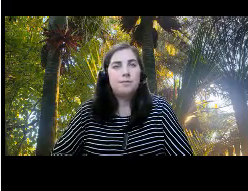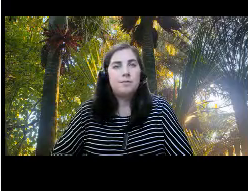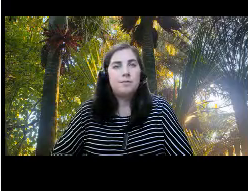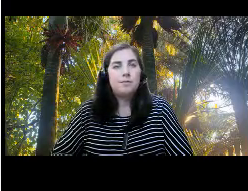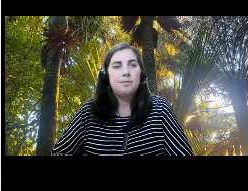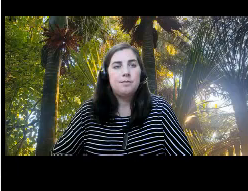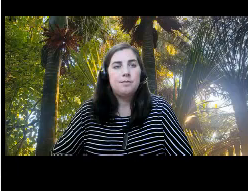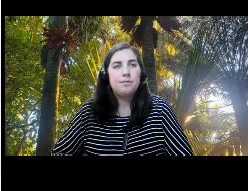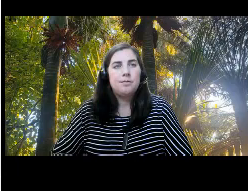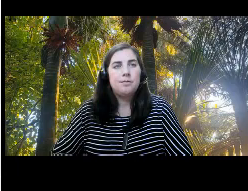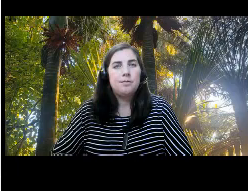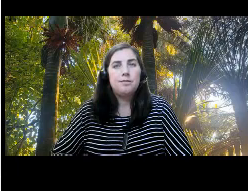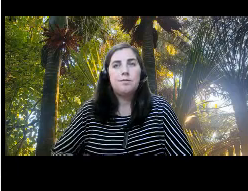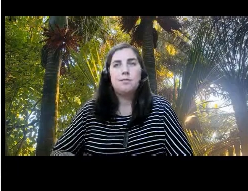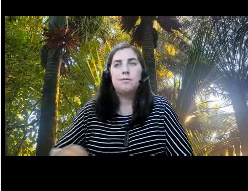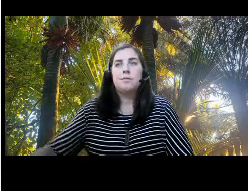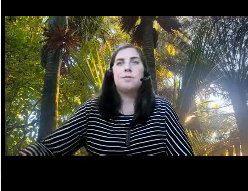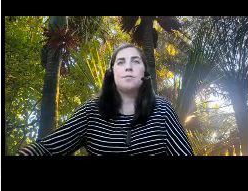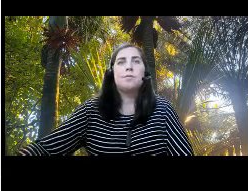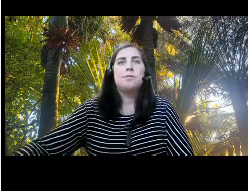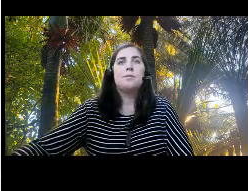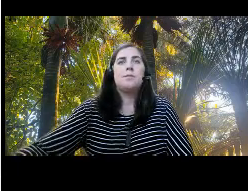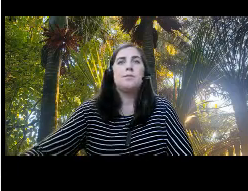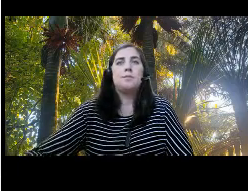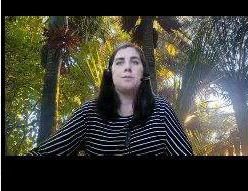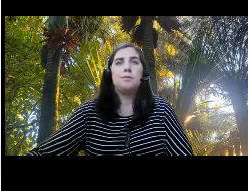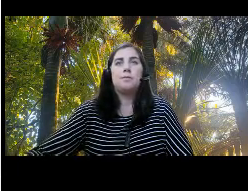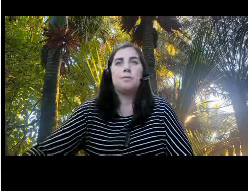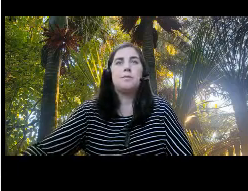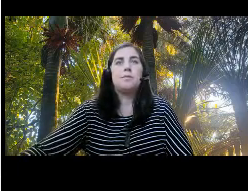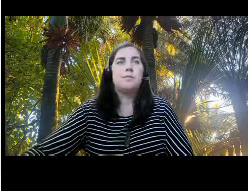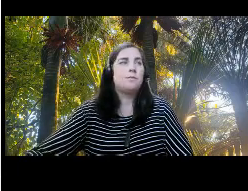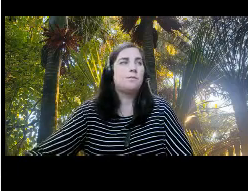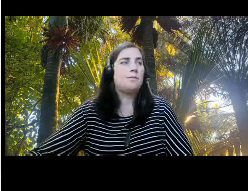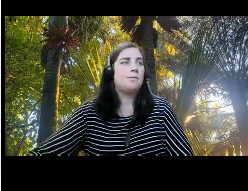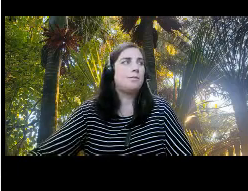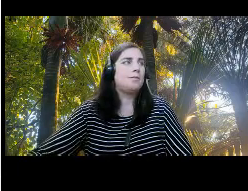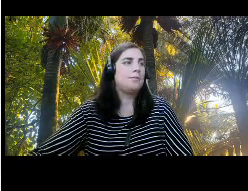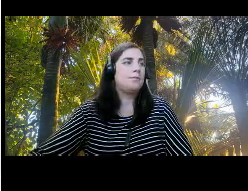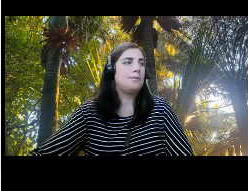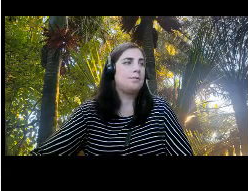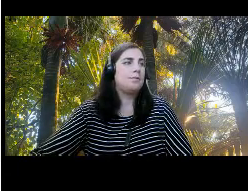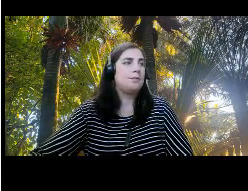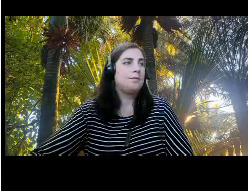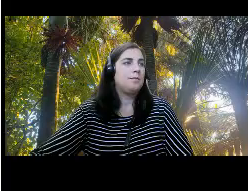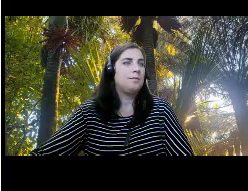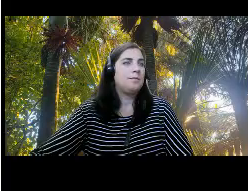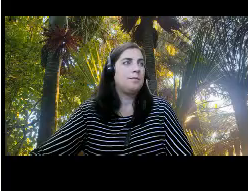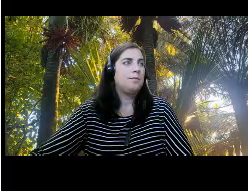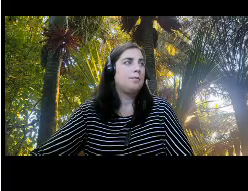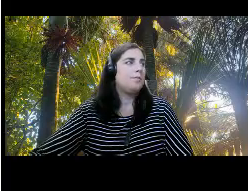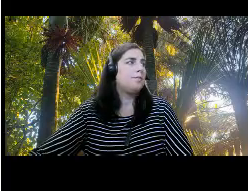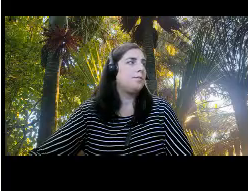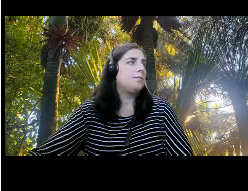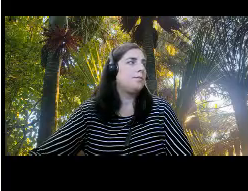So all the things I have just talked about can easily be incorporated into your own backyards.